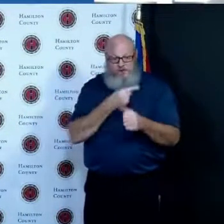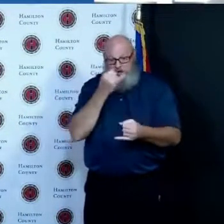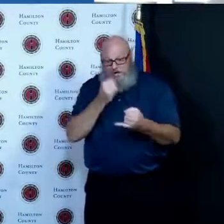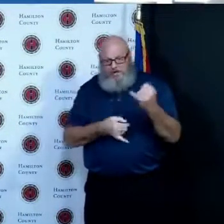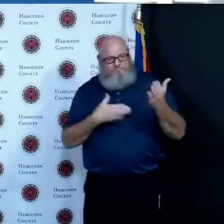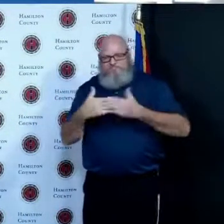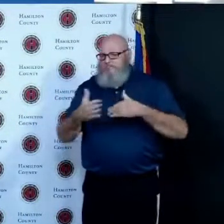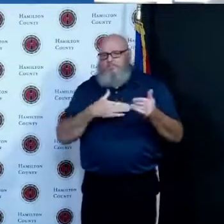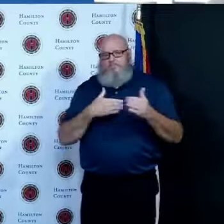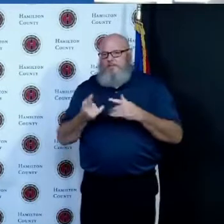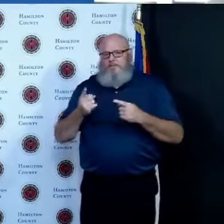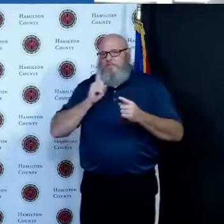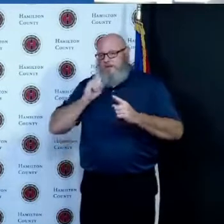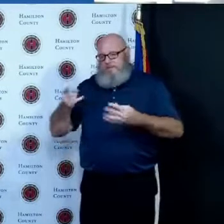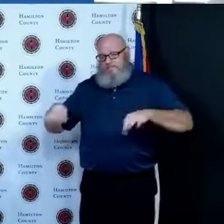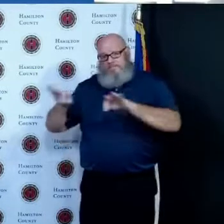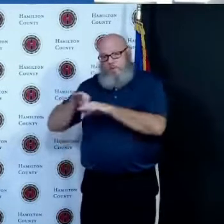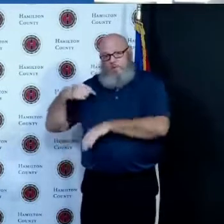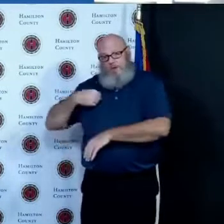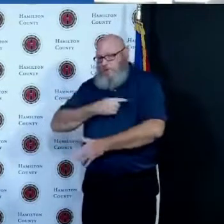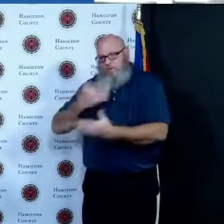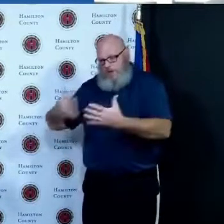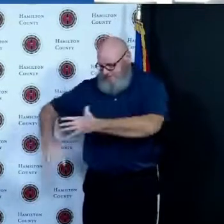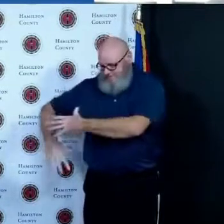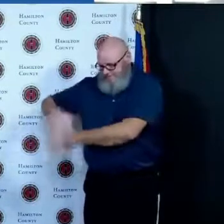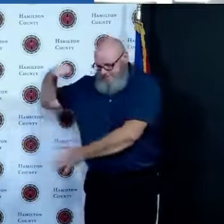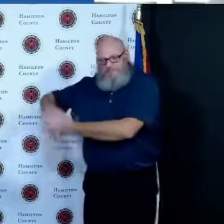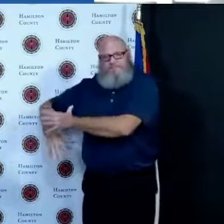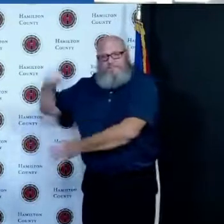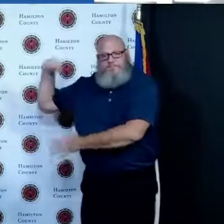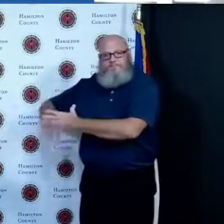community but just because somebody registered three weeks ago we wanted to make sure that